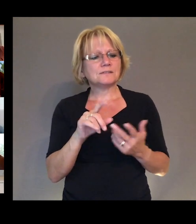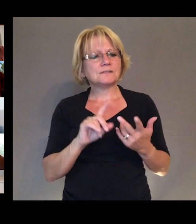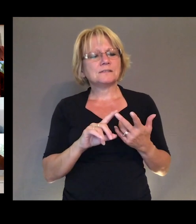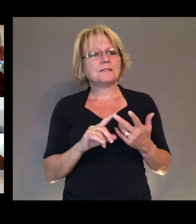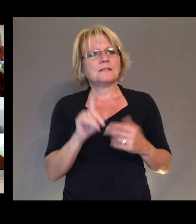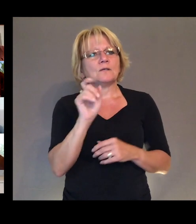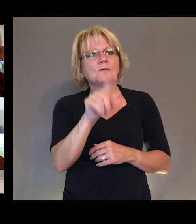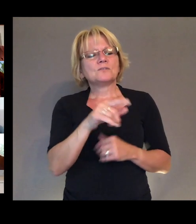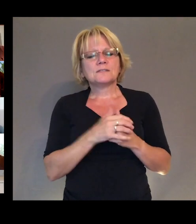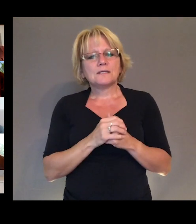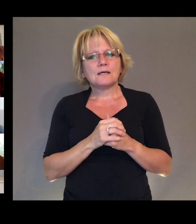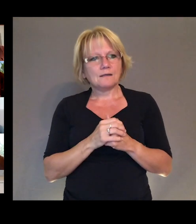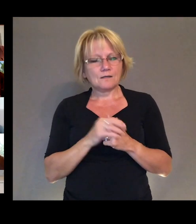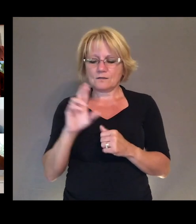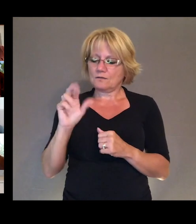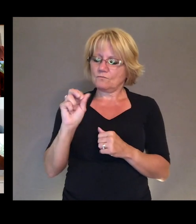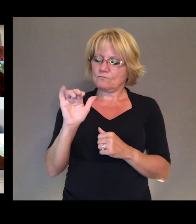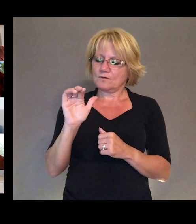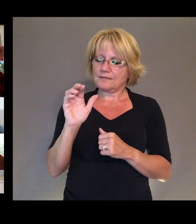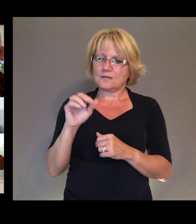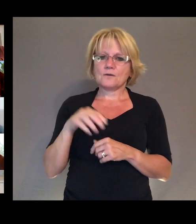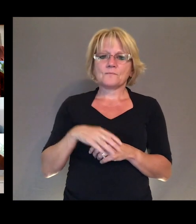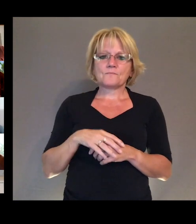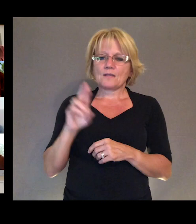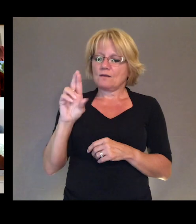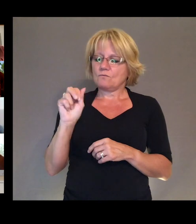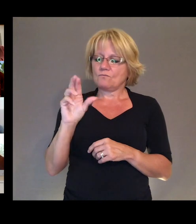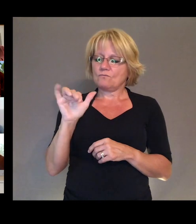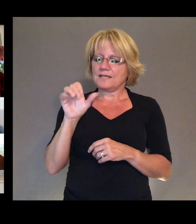how does racism present itself in special education?